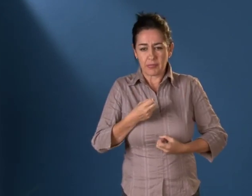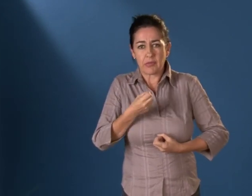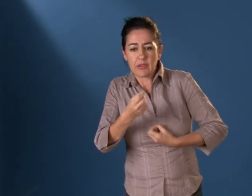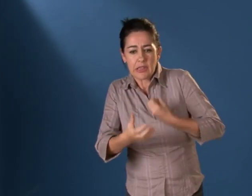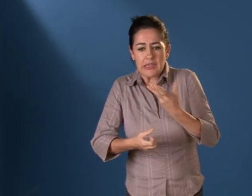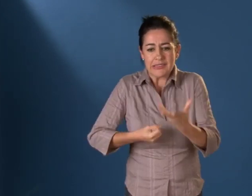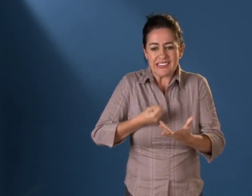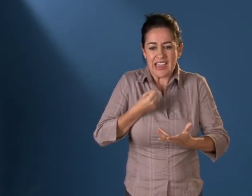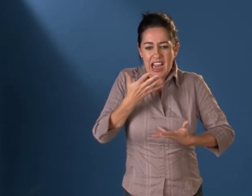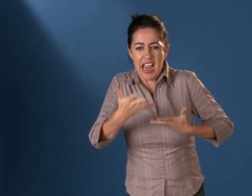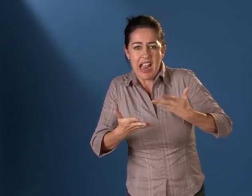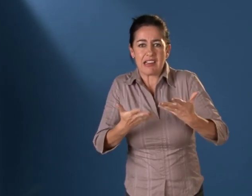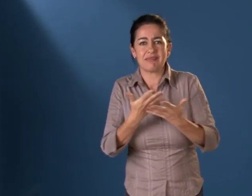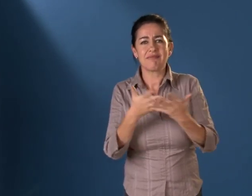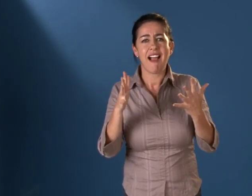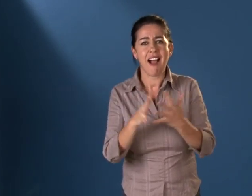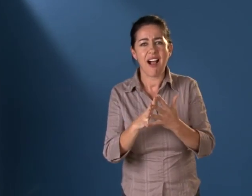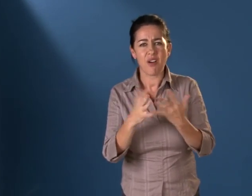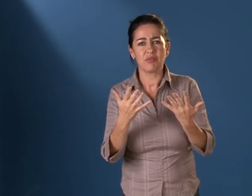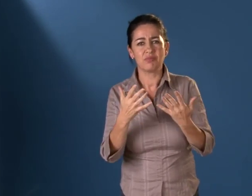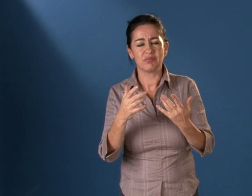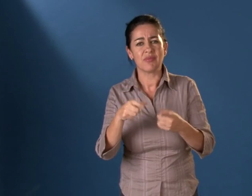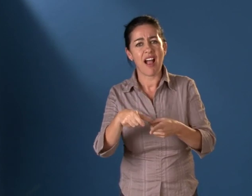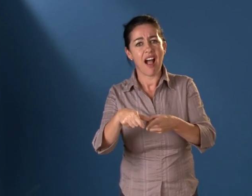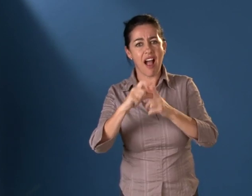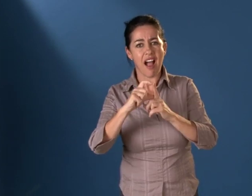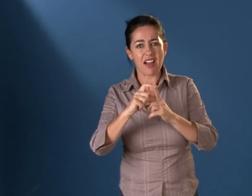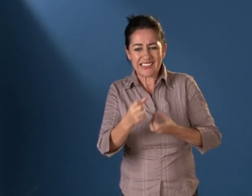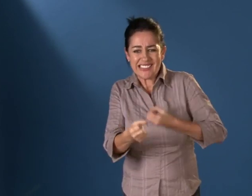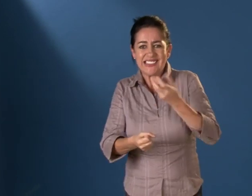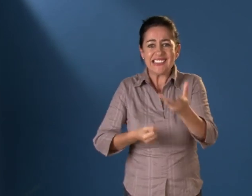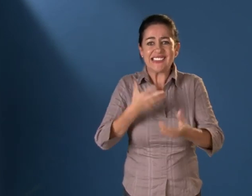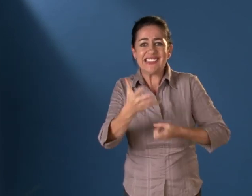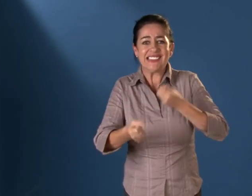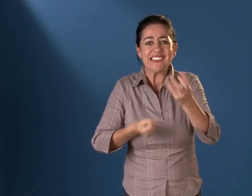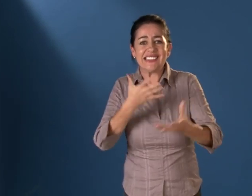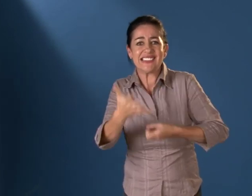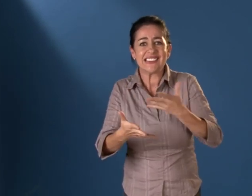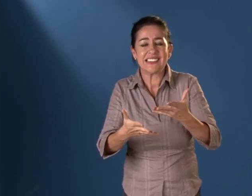express themselves and their feelings. This maybe because they can't express themselves